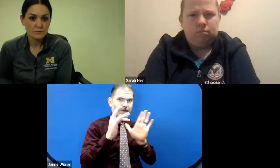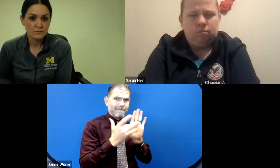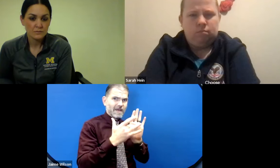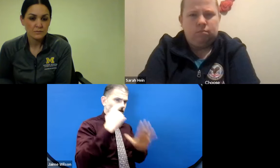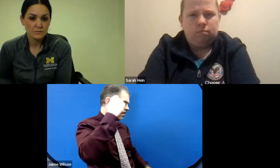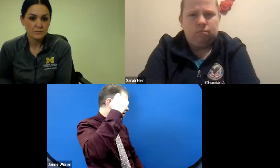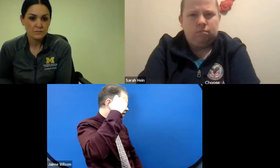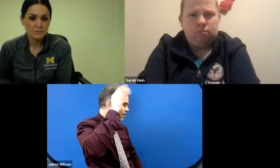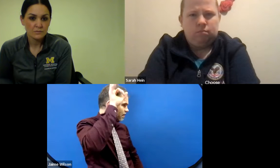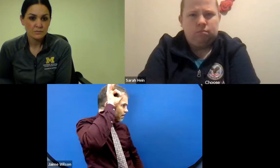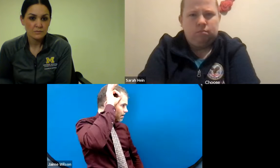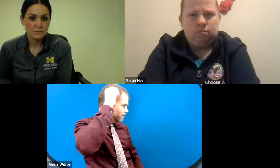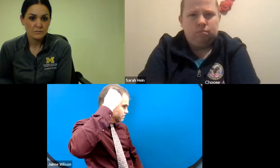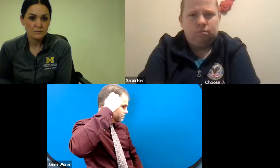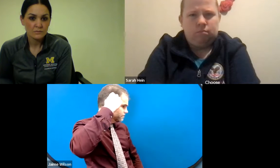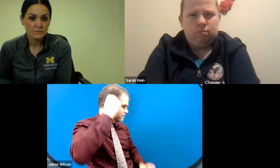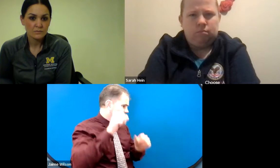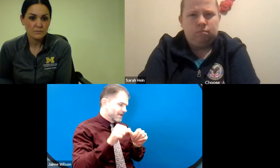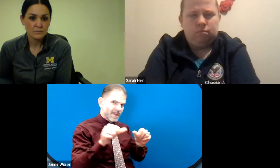ASL Interpreter: and that is in the middle of the brain.